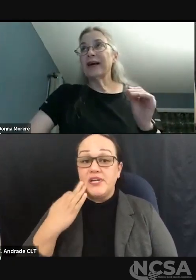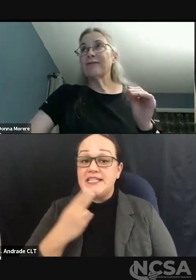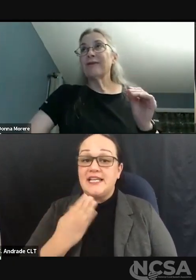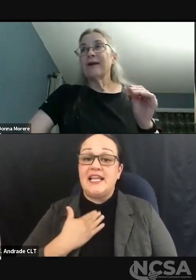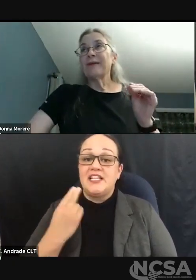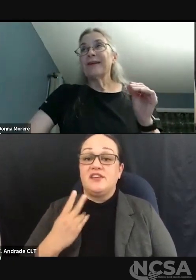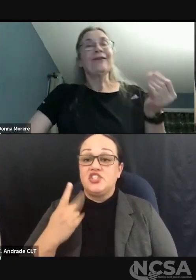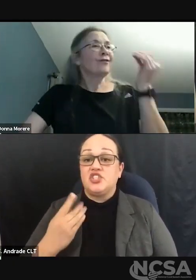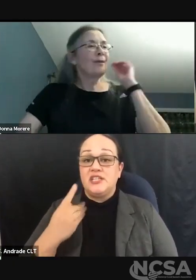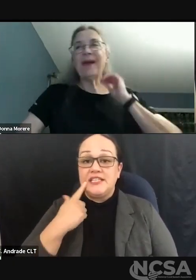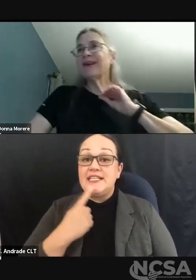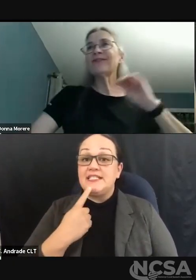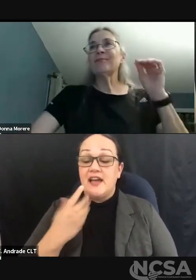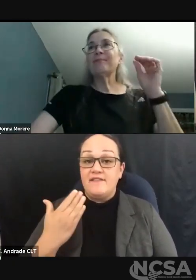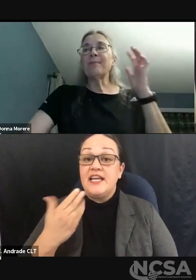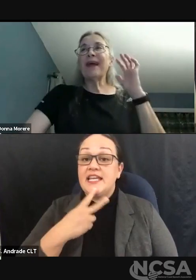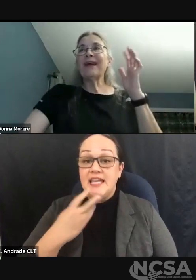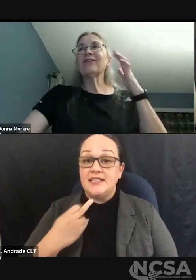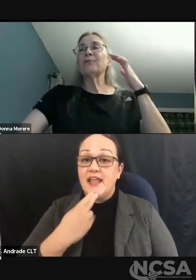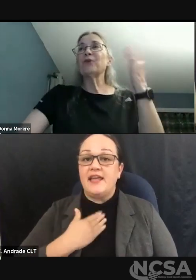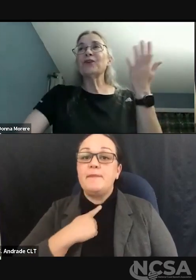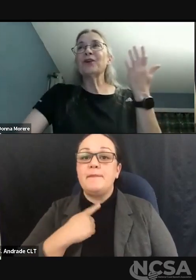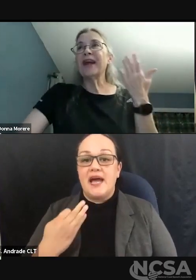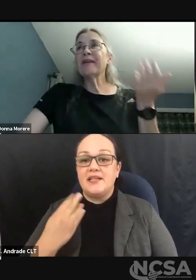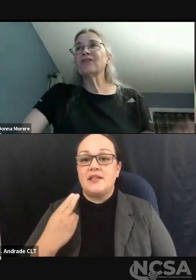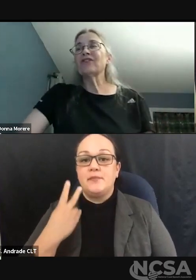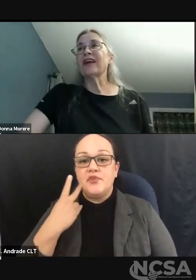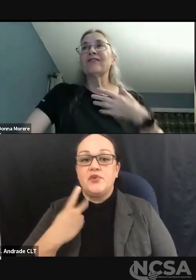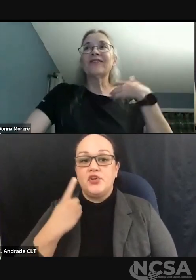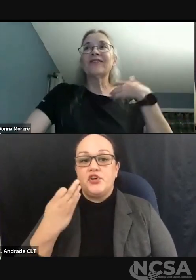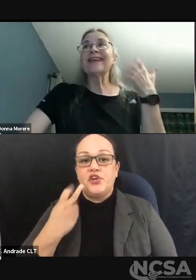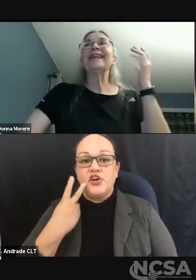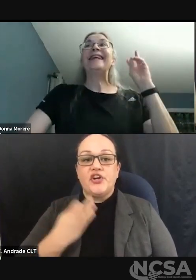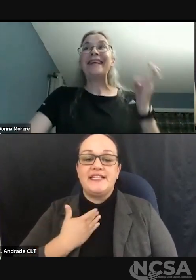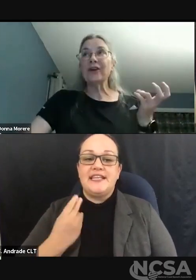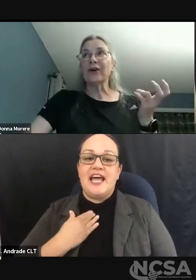Yes, they passed the Pure Tone Average tests. They can hear,